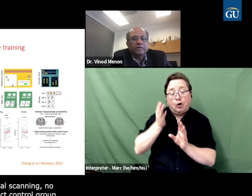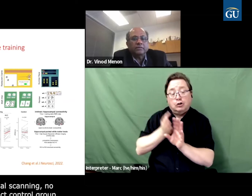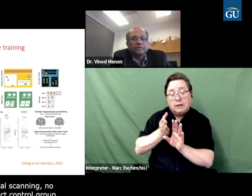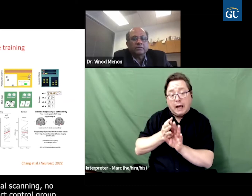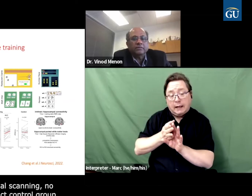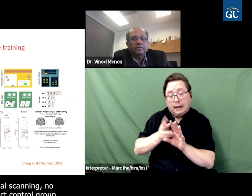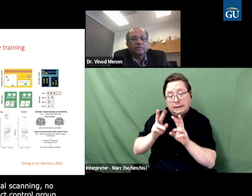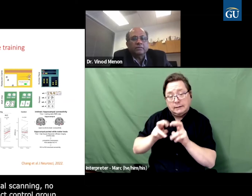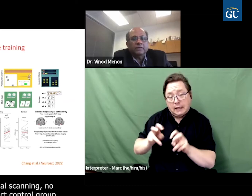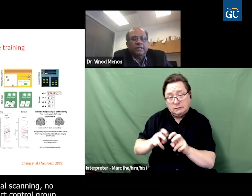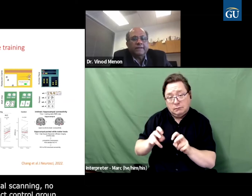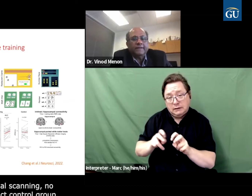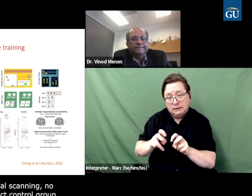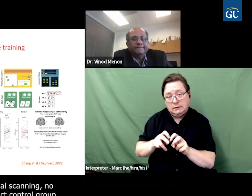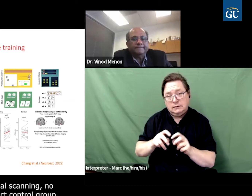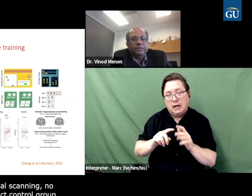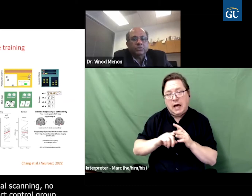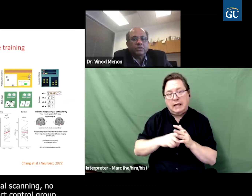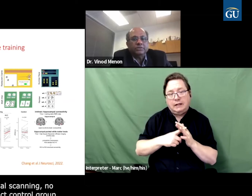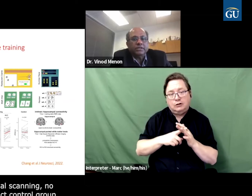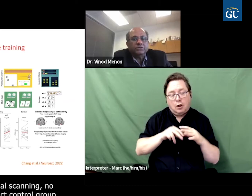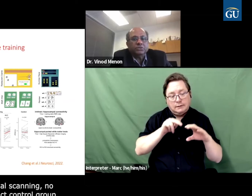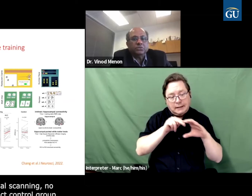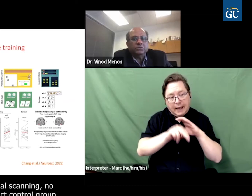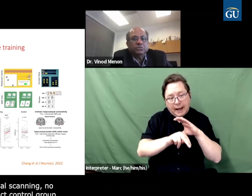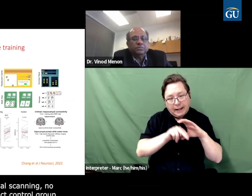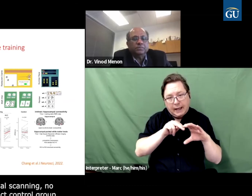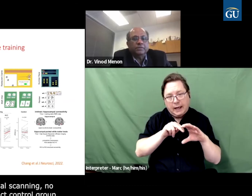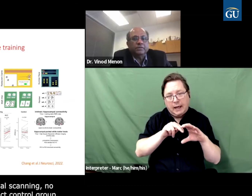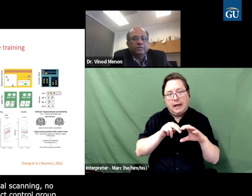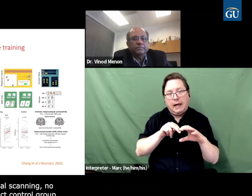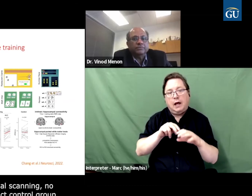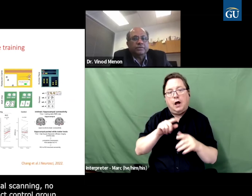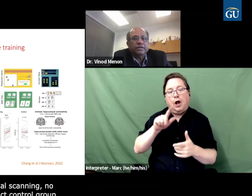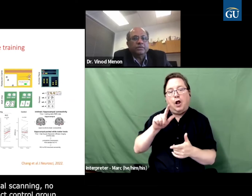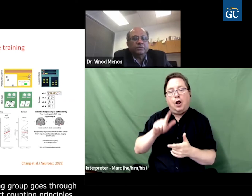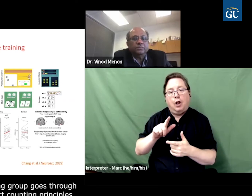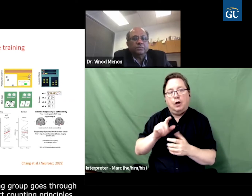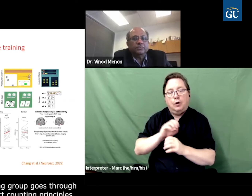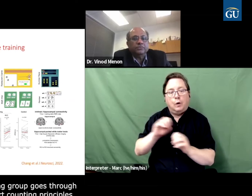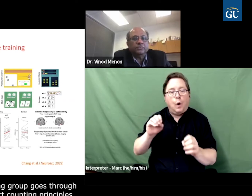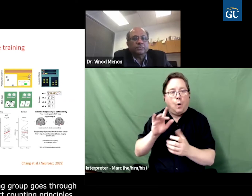initial scanning